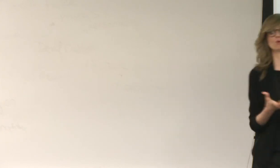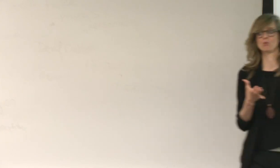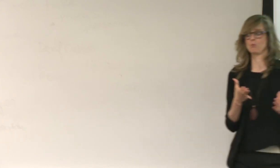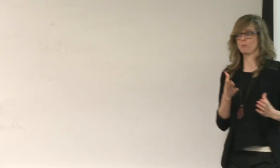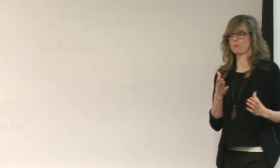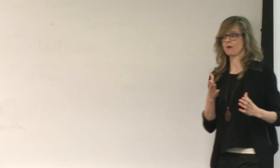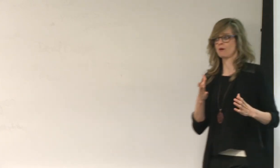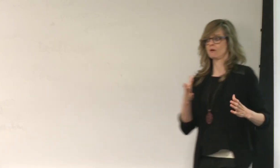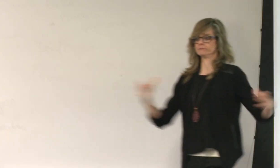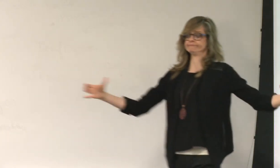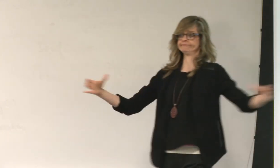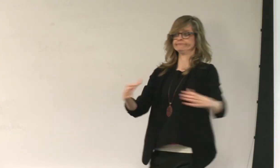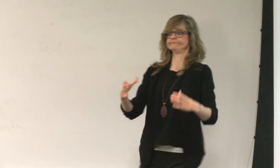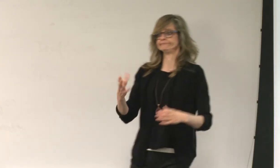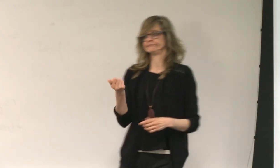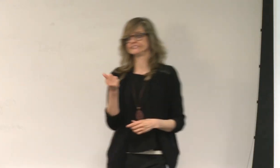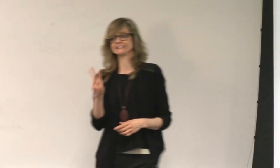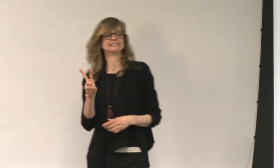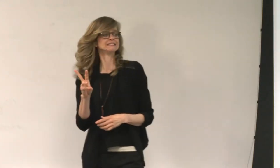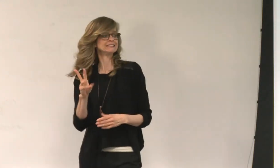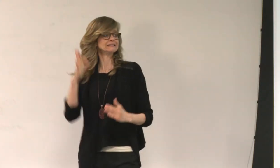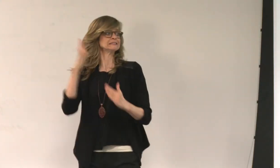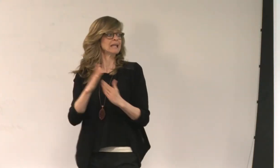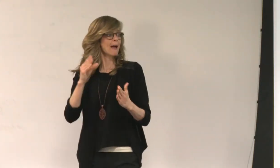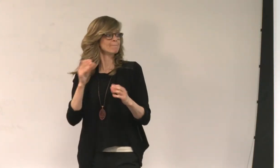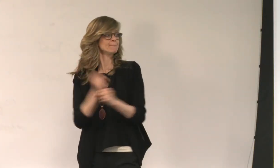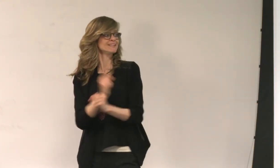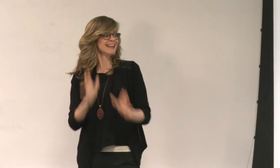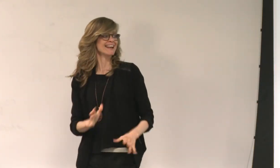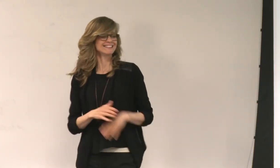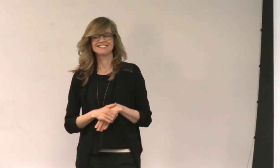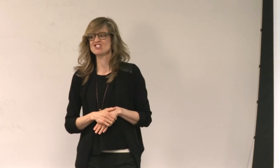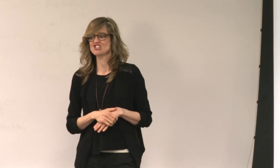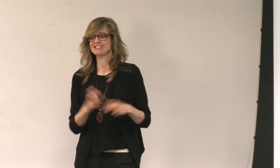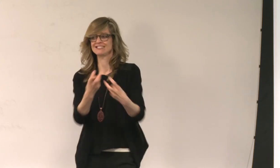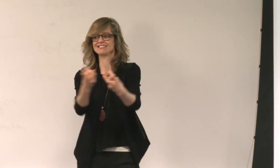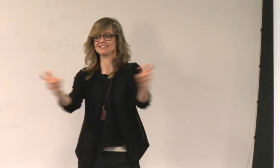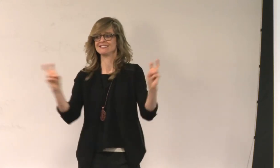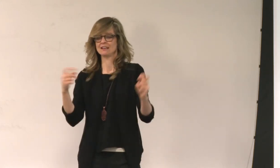AND THIS WAS--I FACILITATED A GROUP OF